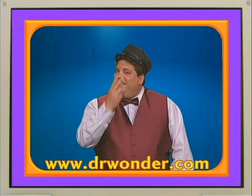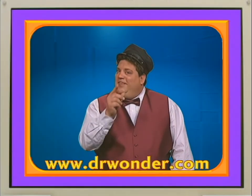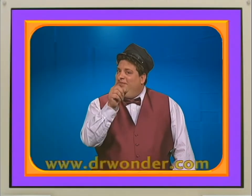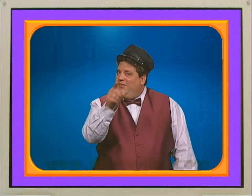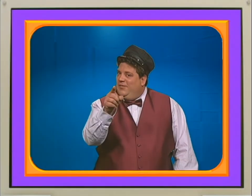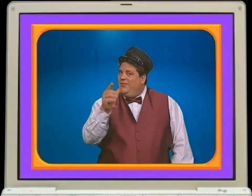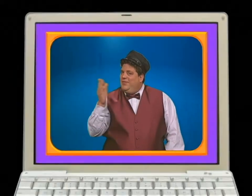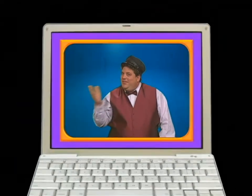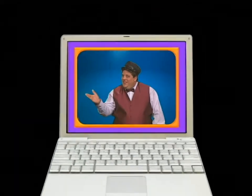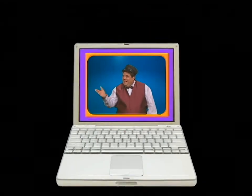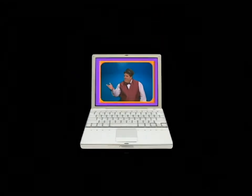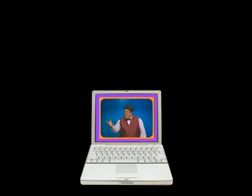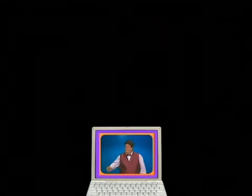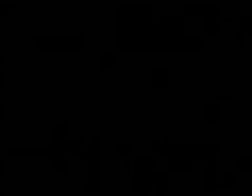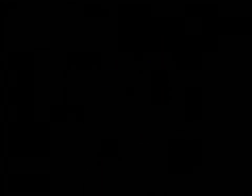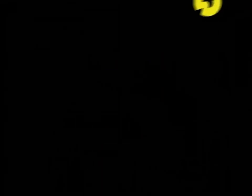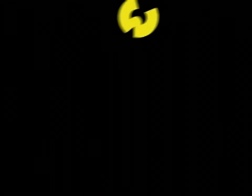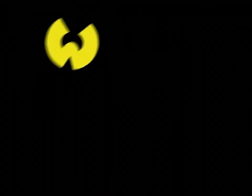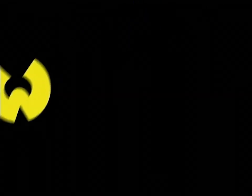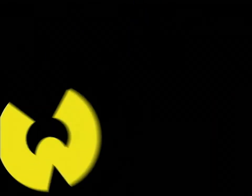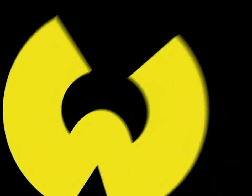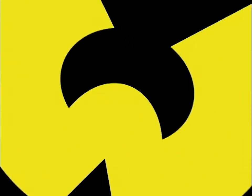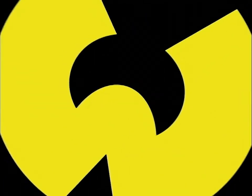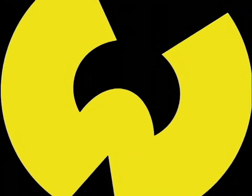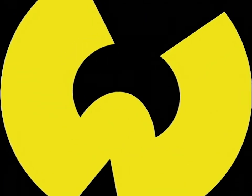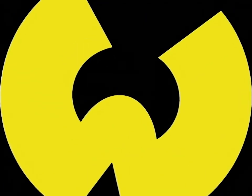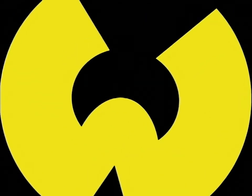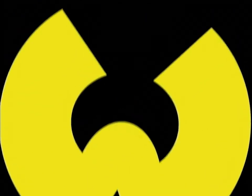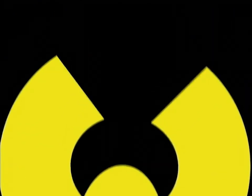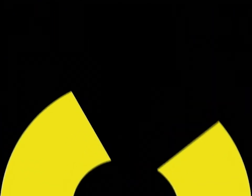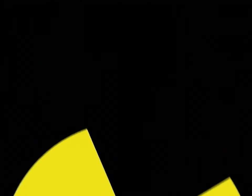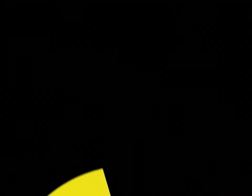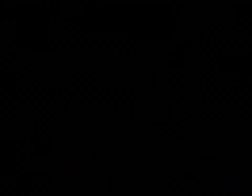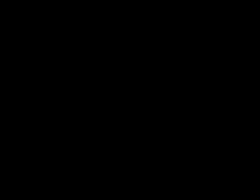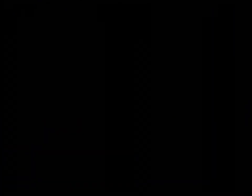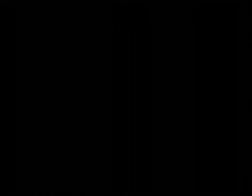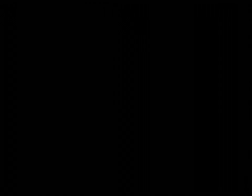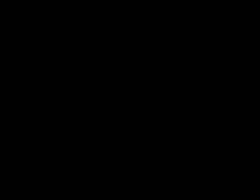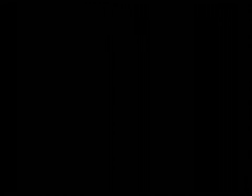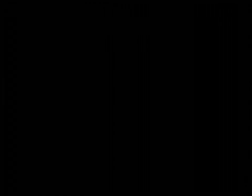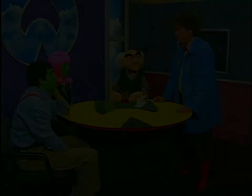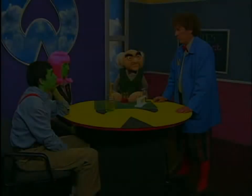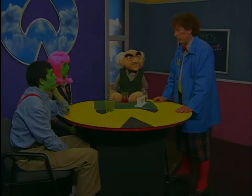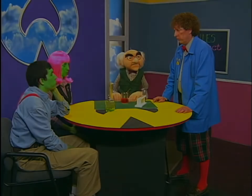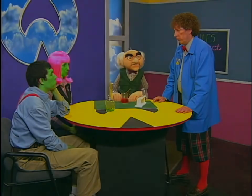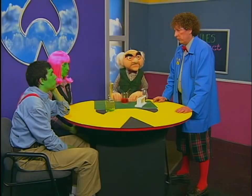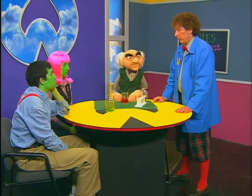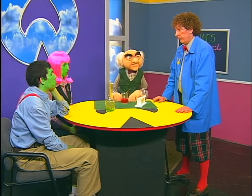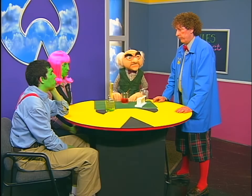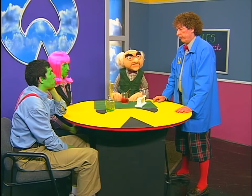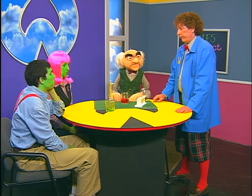HE ASKS "CAN YOU HELP?" YOU SAY, "OF COURSE." SATURDAY COMES AND YOU CAN'T BE FOUND HE COUNTED ON YOU BUT YOU NEVER CAME AROUND